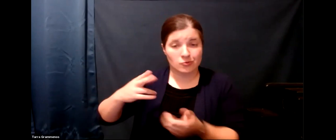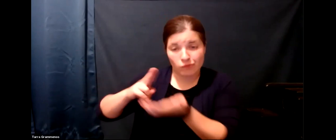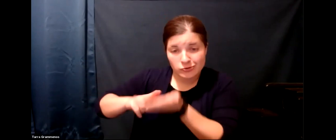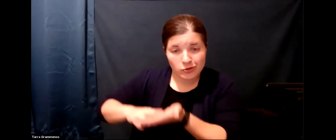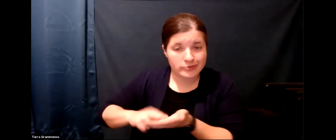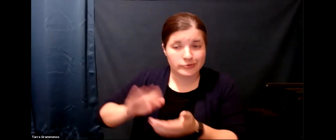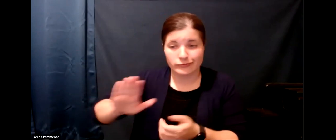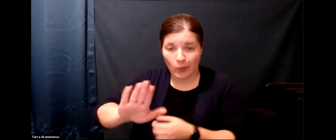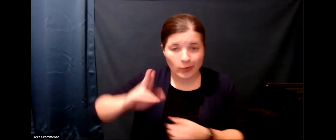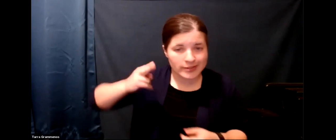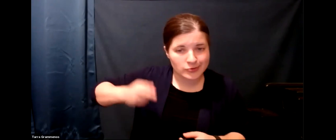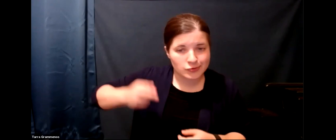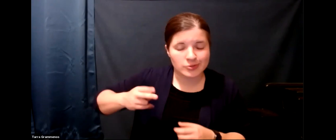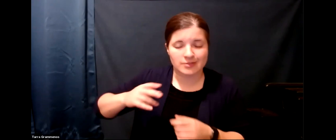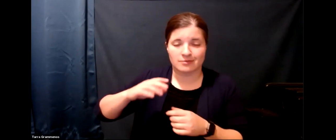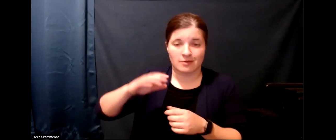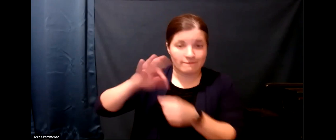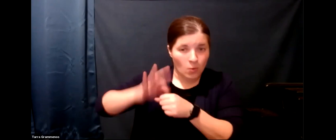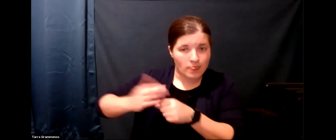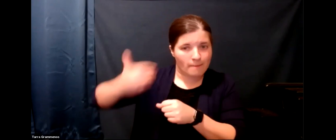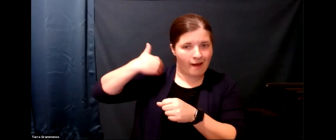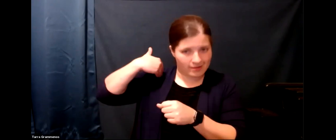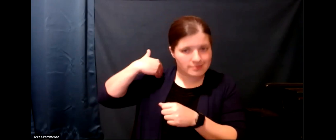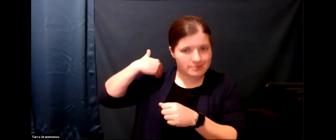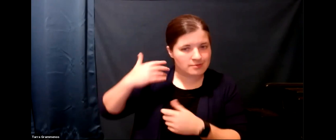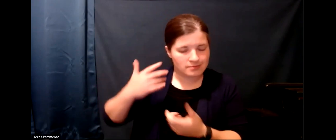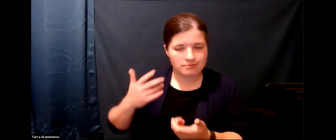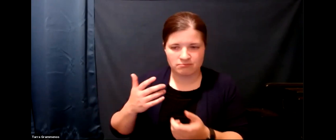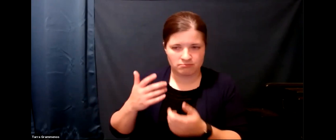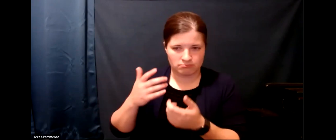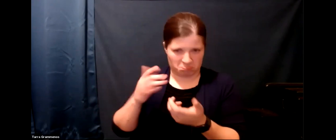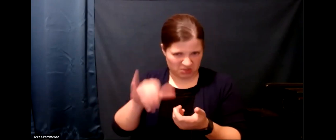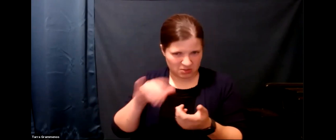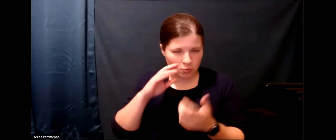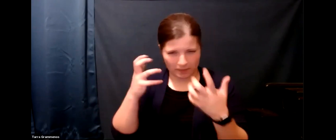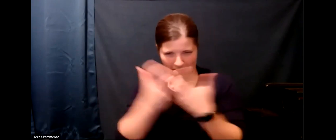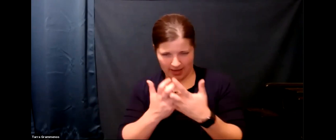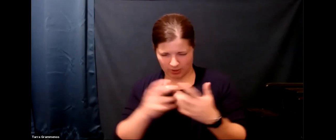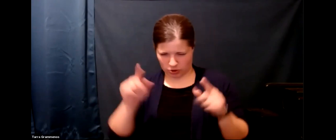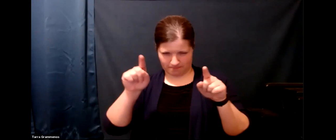that voters in Minnesota have submitted. We find those voters.